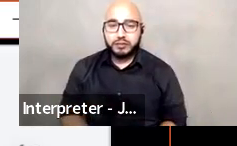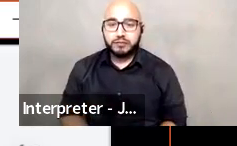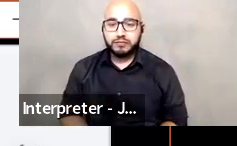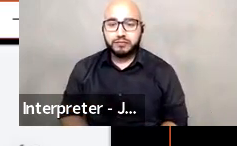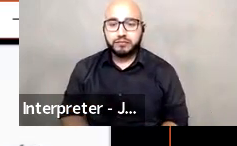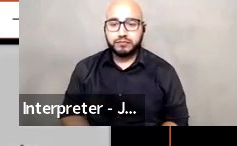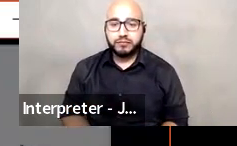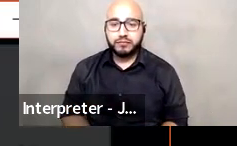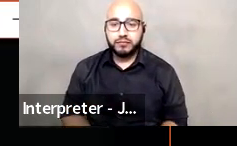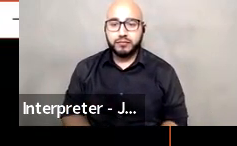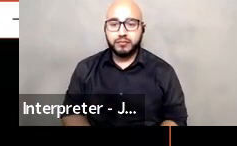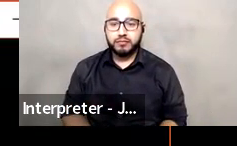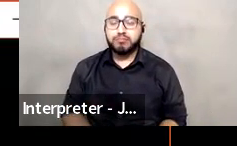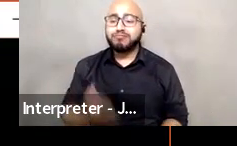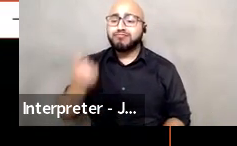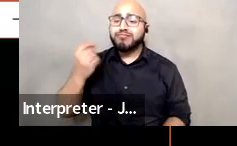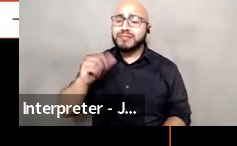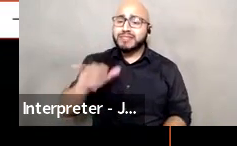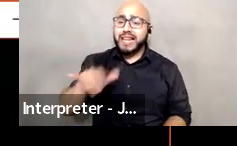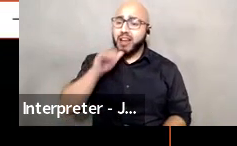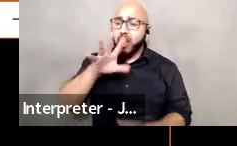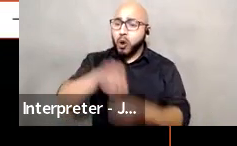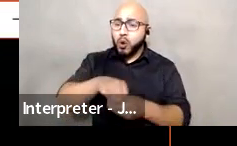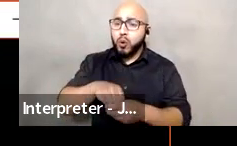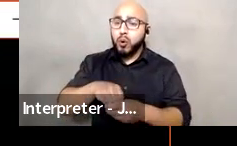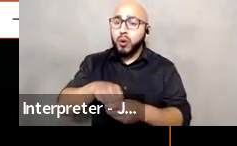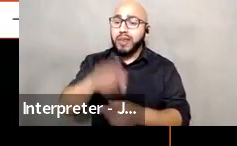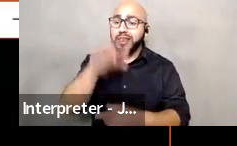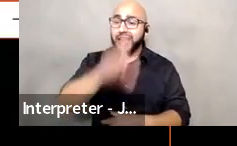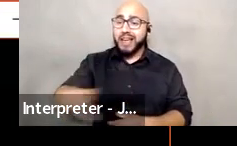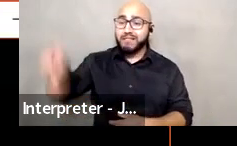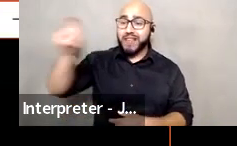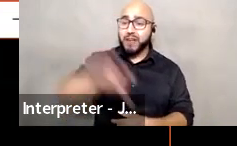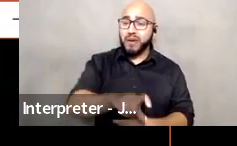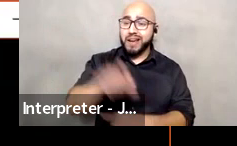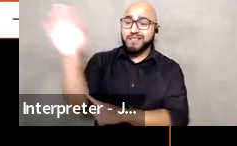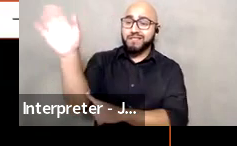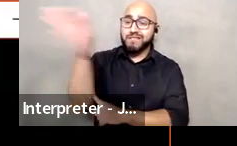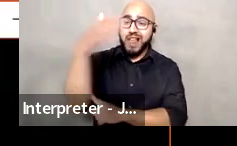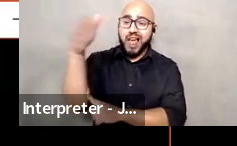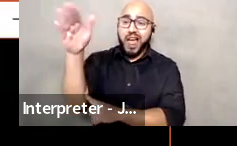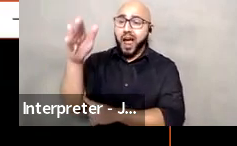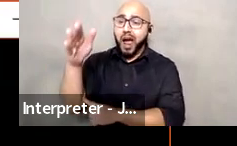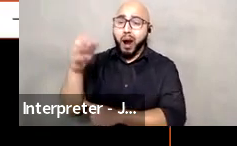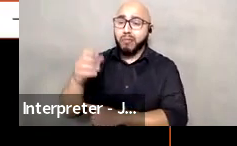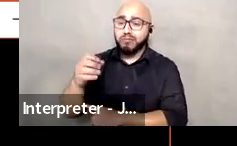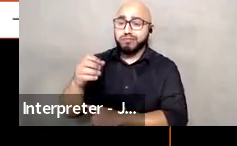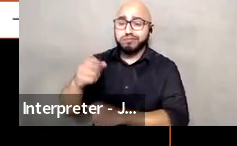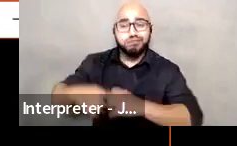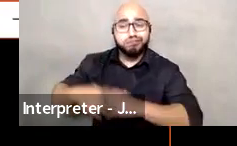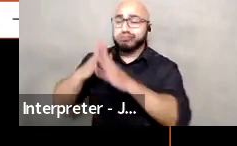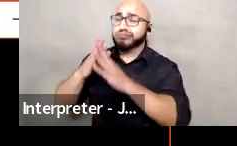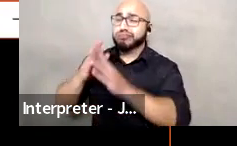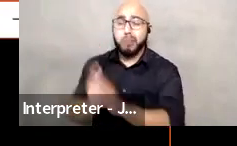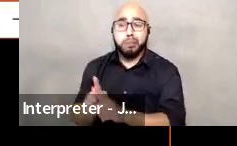This doesn't. Include. Waving the Confederate. Flag in. Many, many, many places. The.